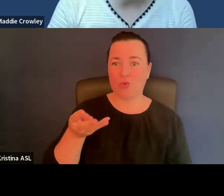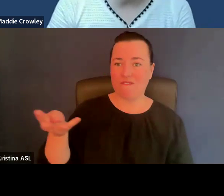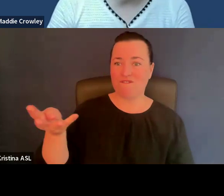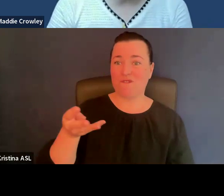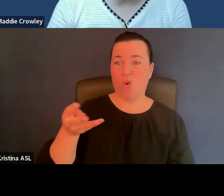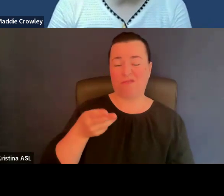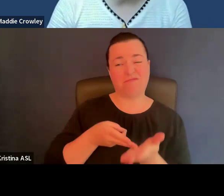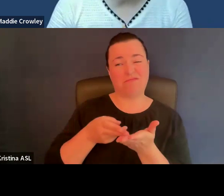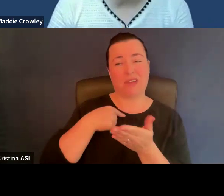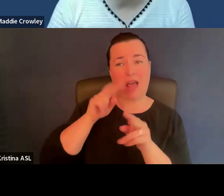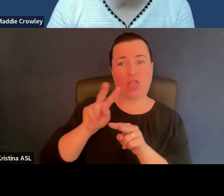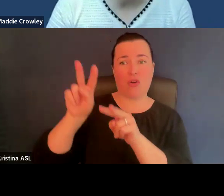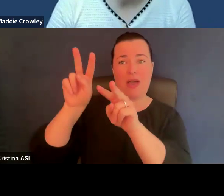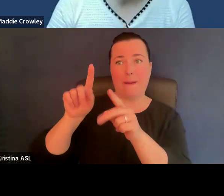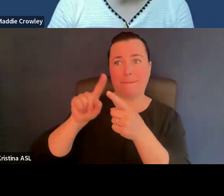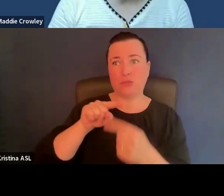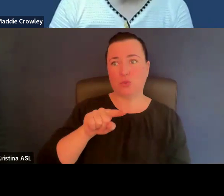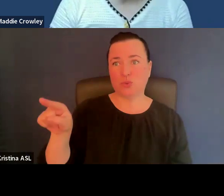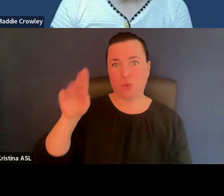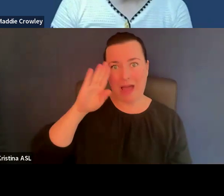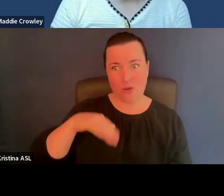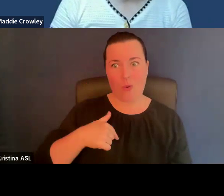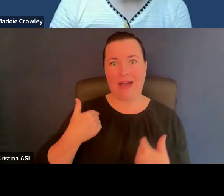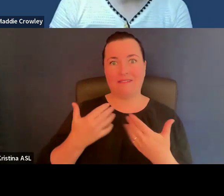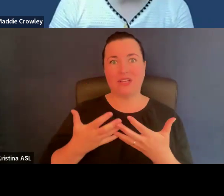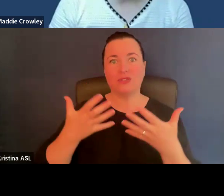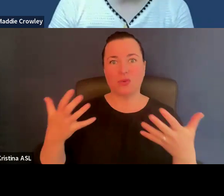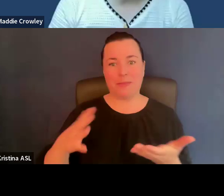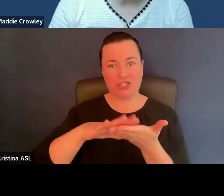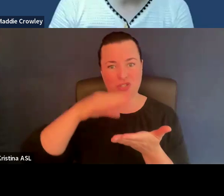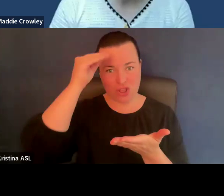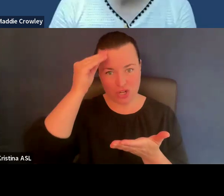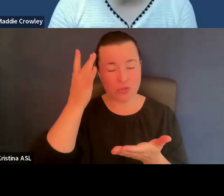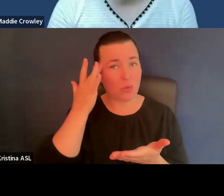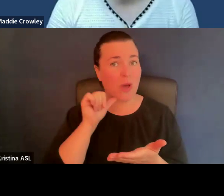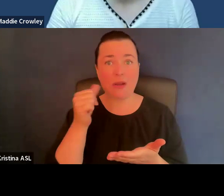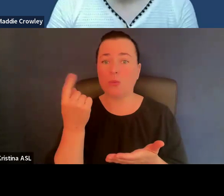and I know I have so much to learn. So why don't we just get right into it.